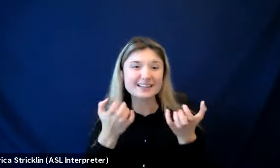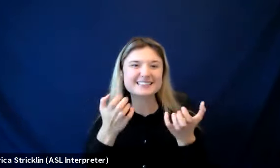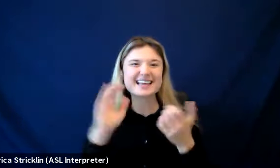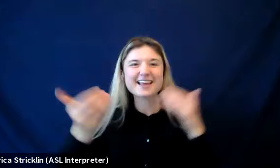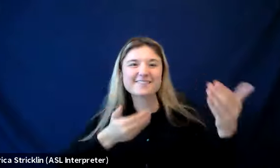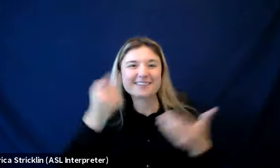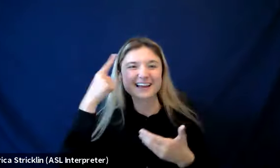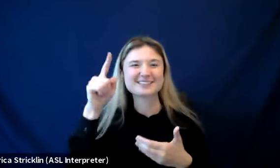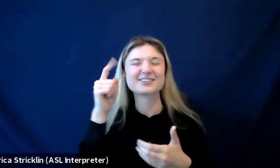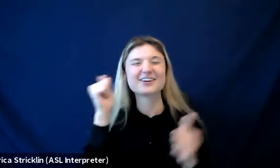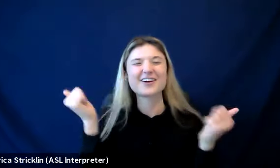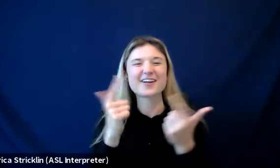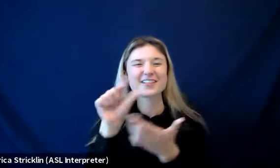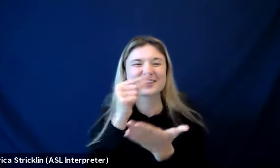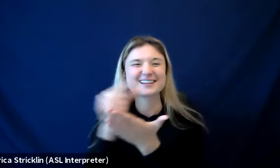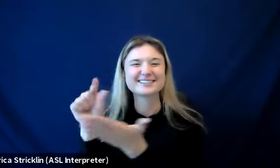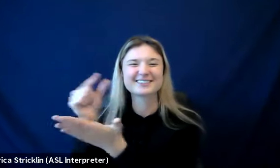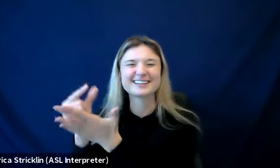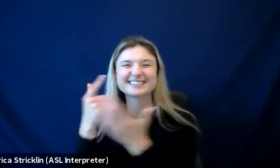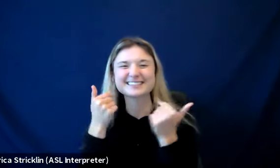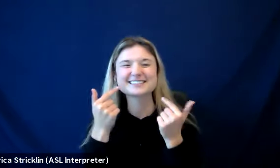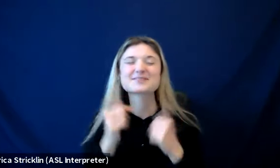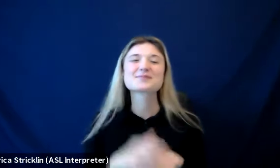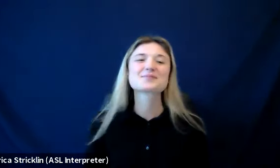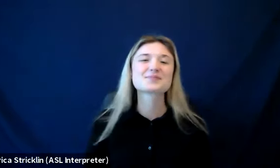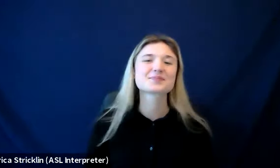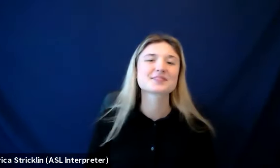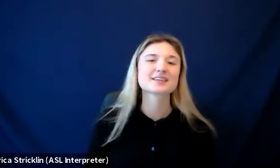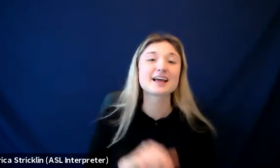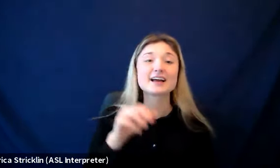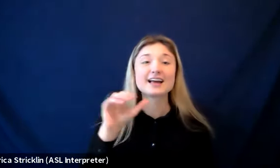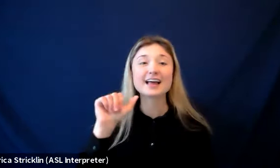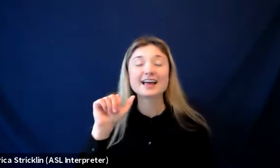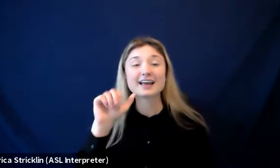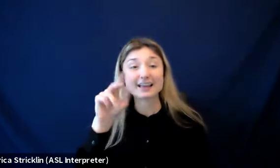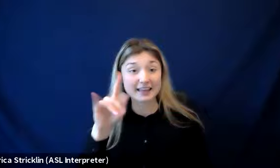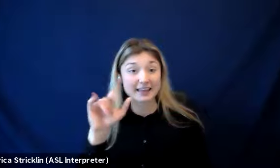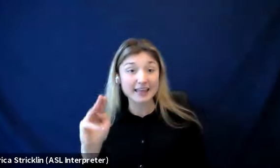Lil Kim Would you like to go.